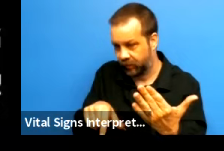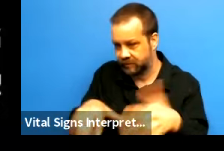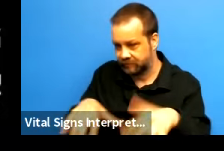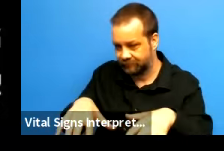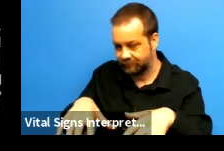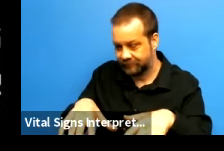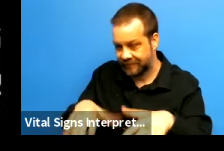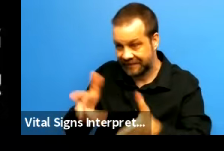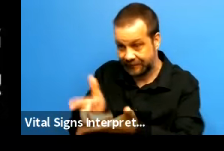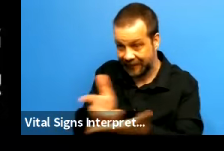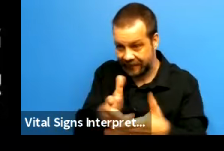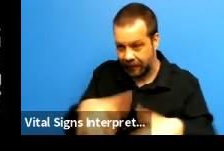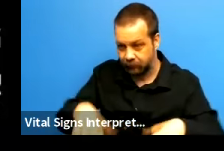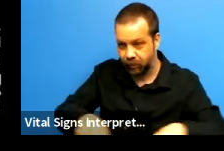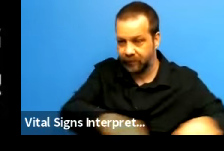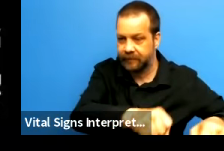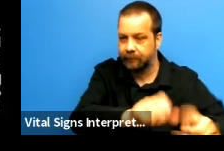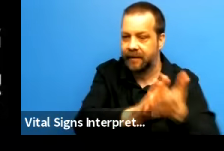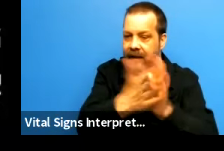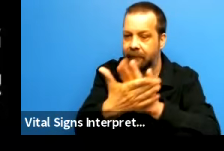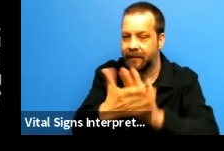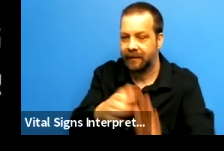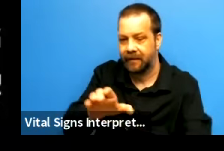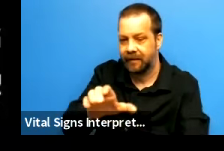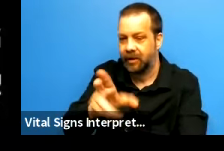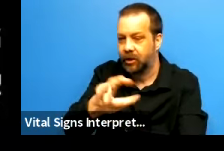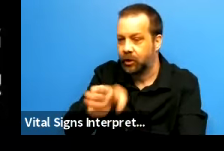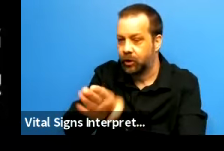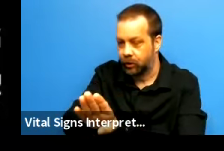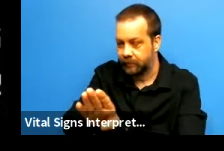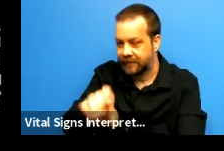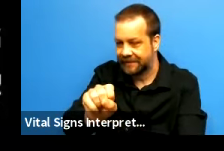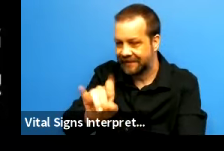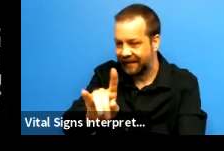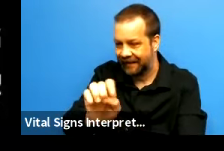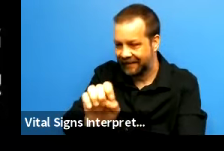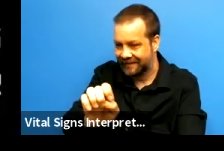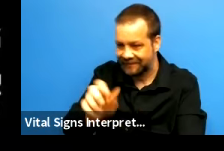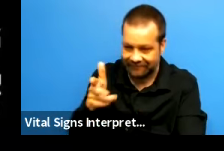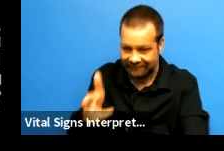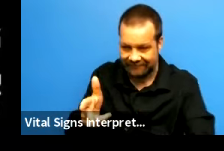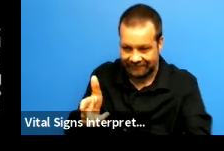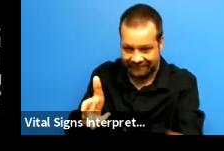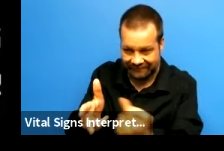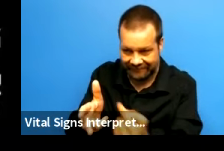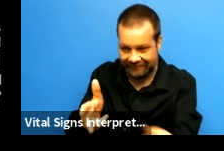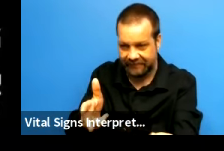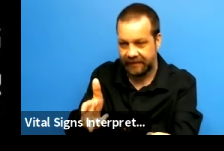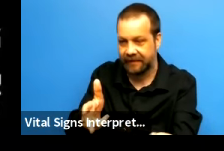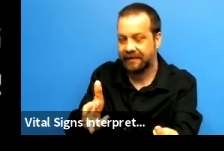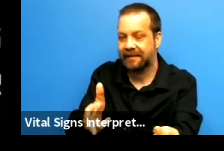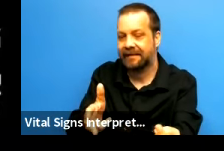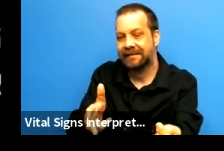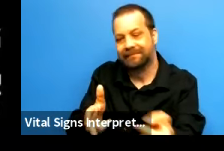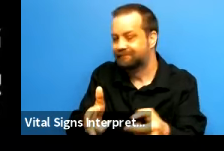by additional dining spaces or that curb side pickup. Those accessible spaces are there for a reason